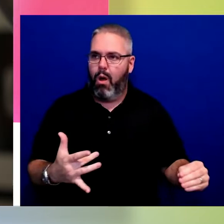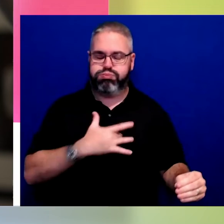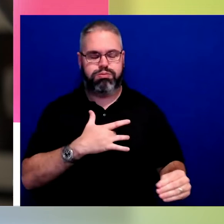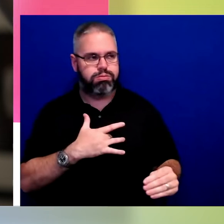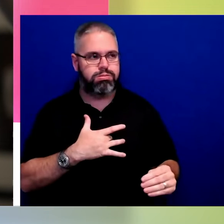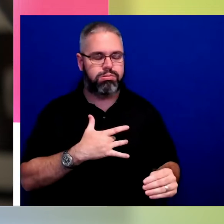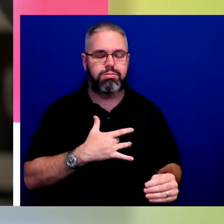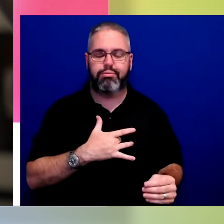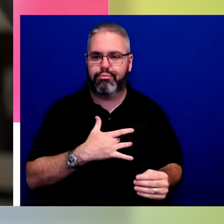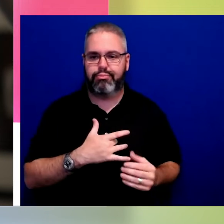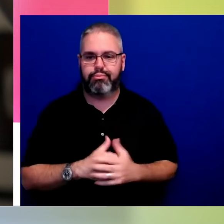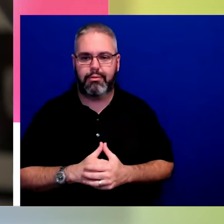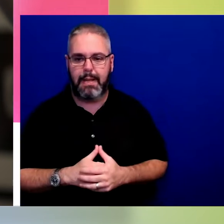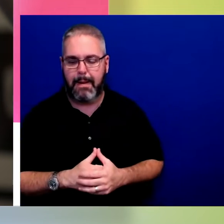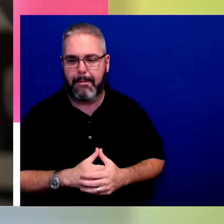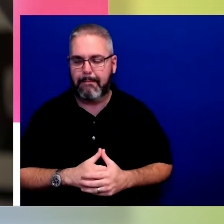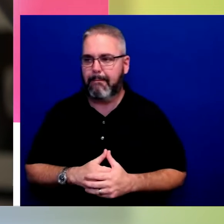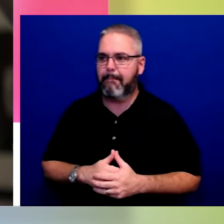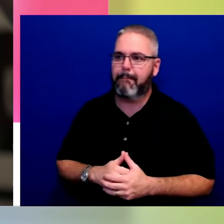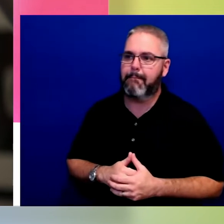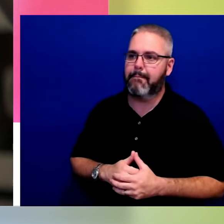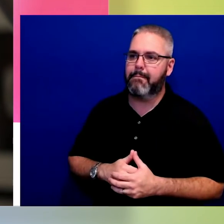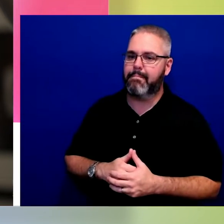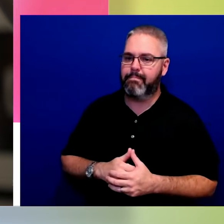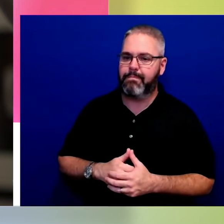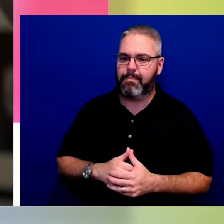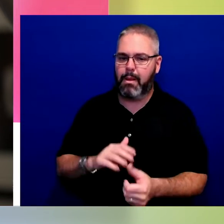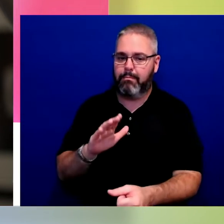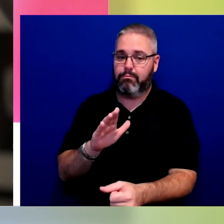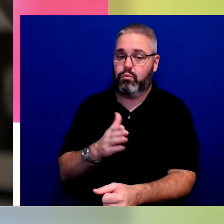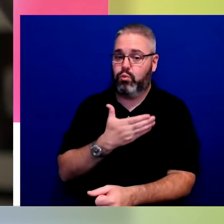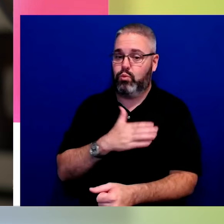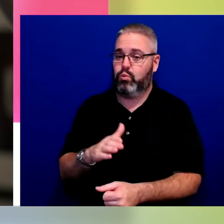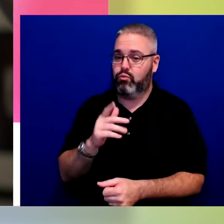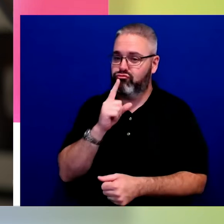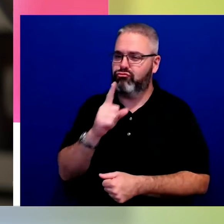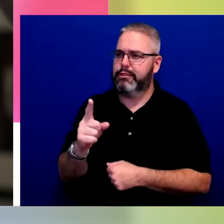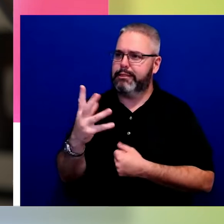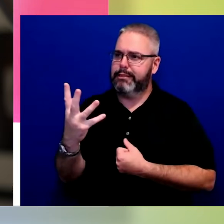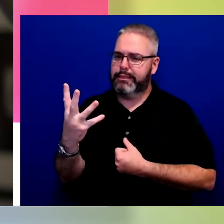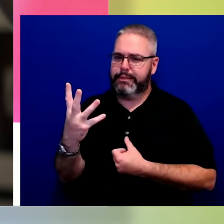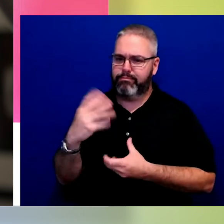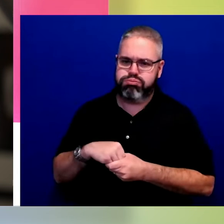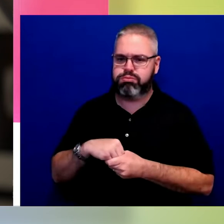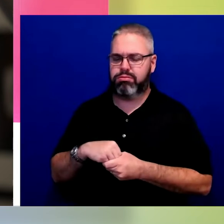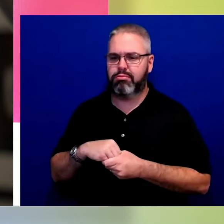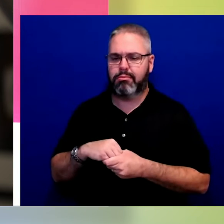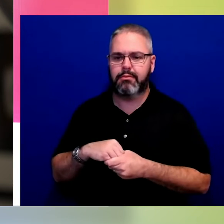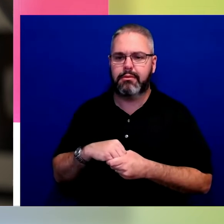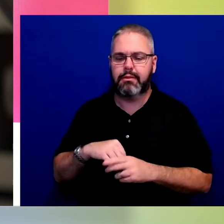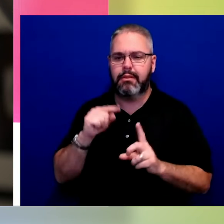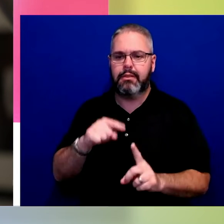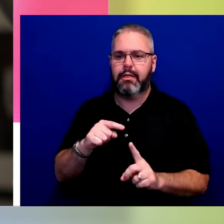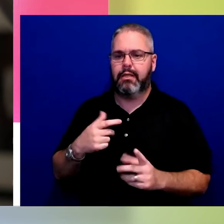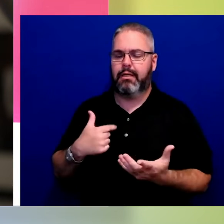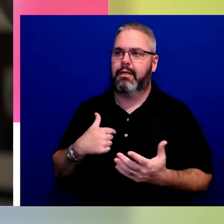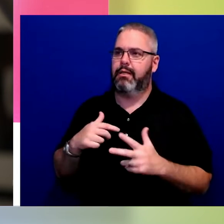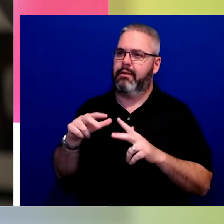I think music is something that can be so inclusive. I'm watching you and everyone else